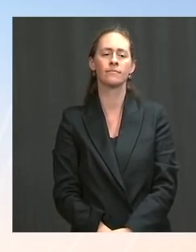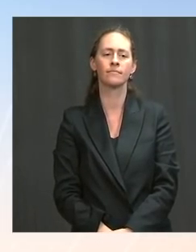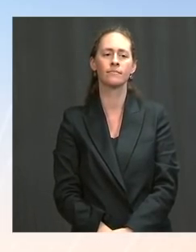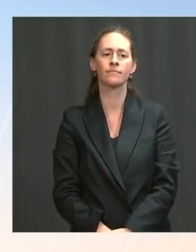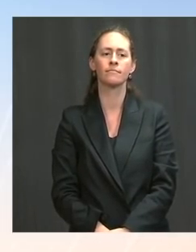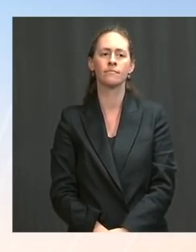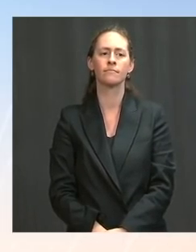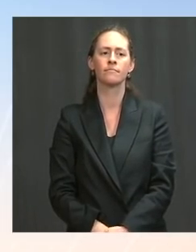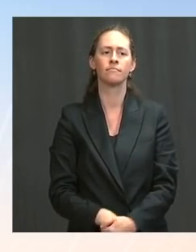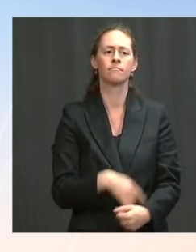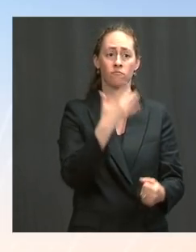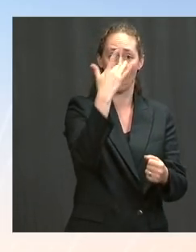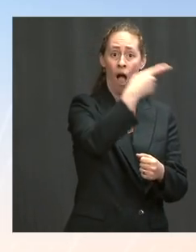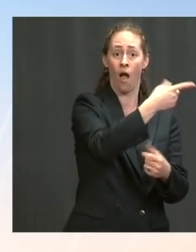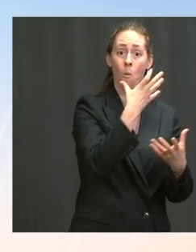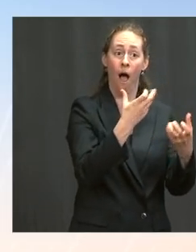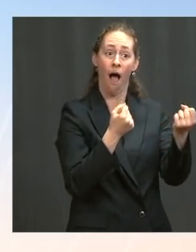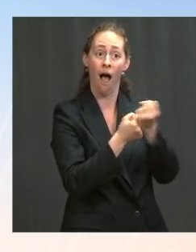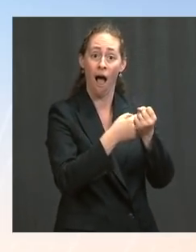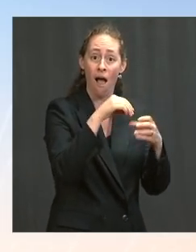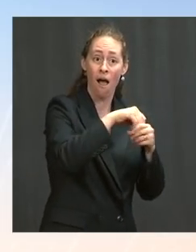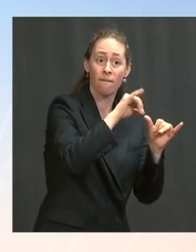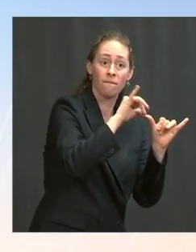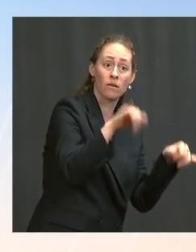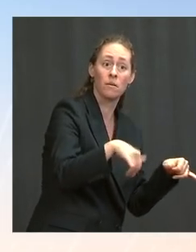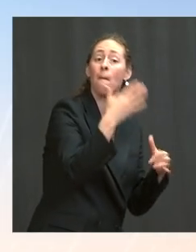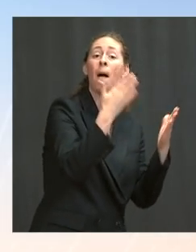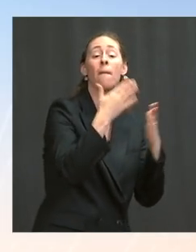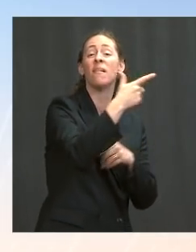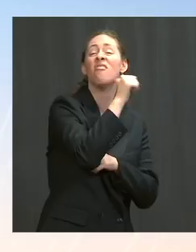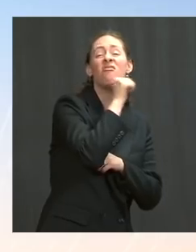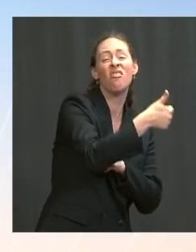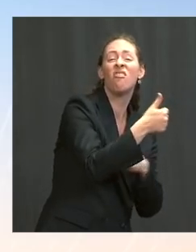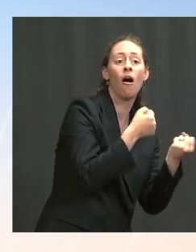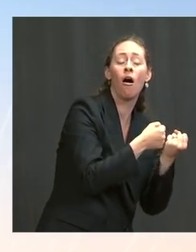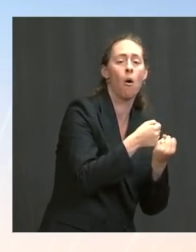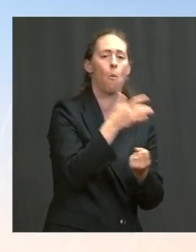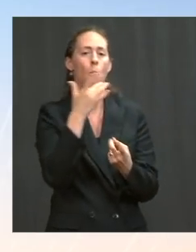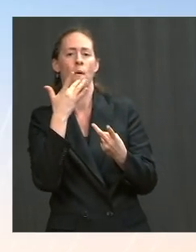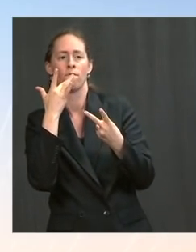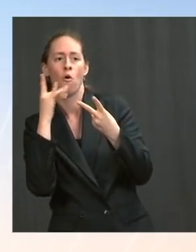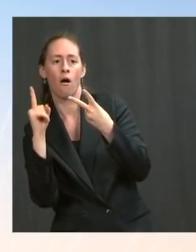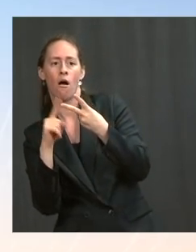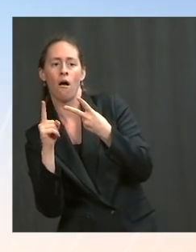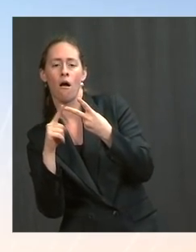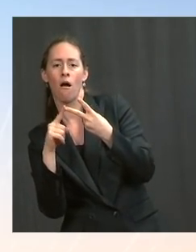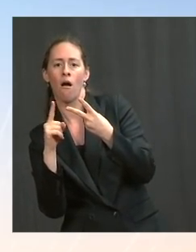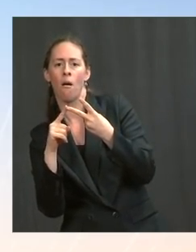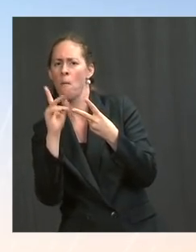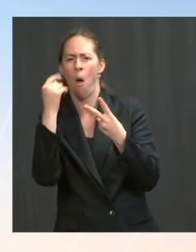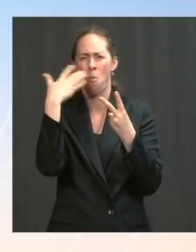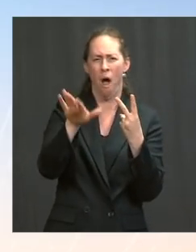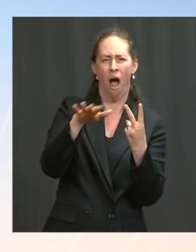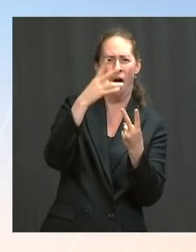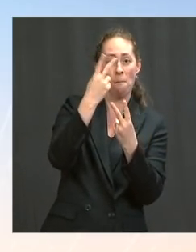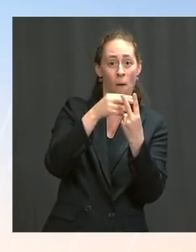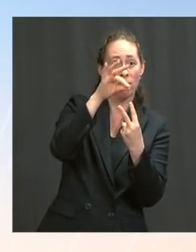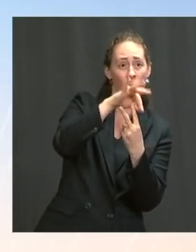as aiding passage of the Families Plan. As was noted in his statement, he left the impression that he was issuing a veto threat